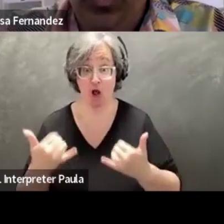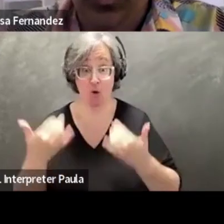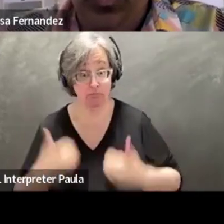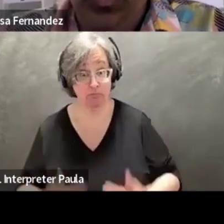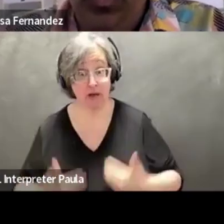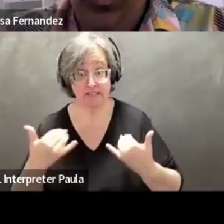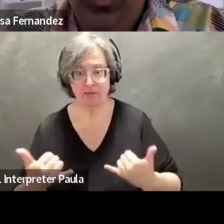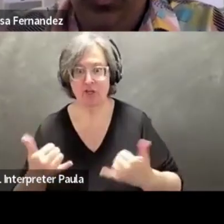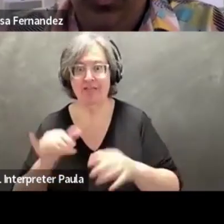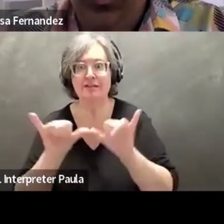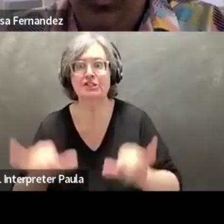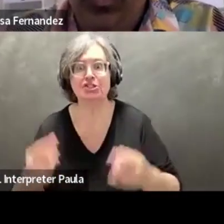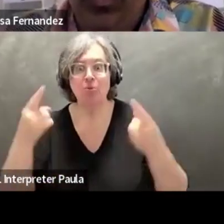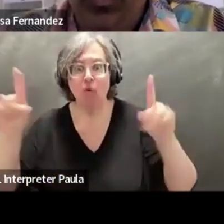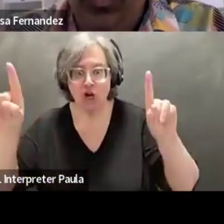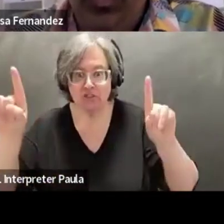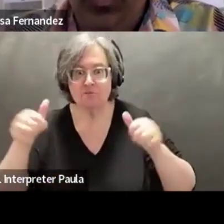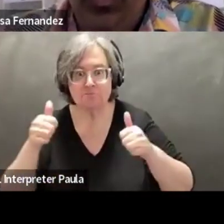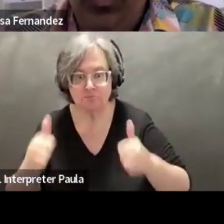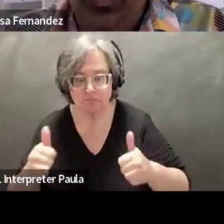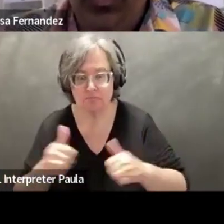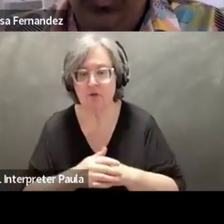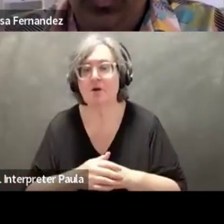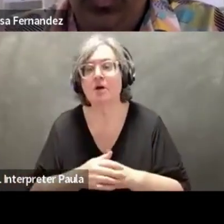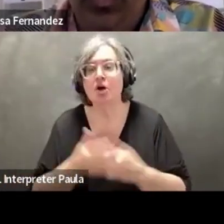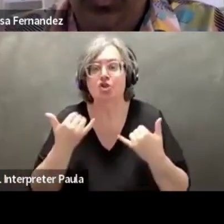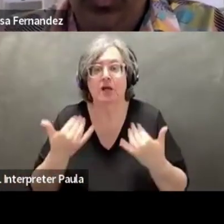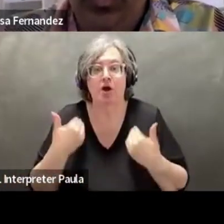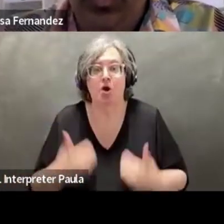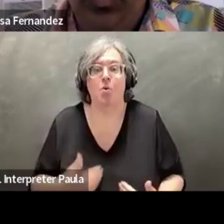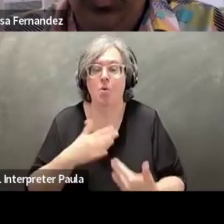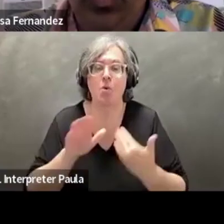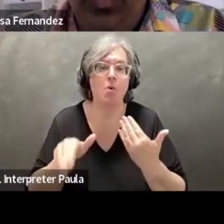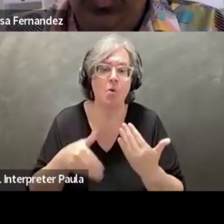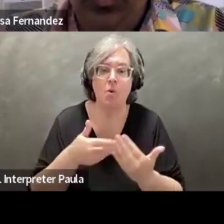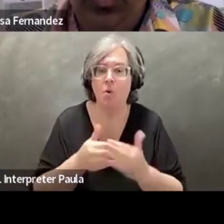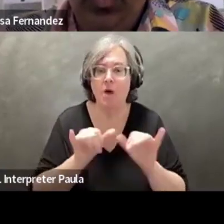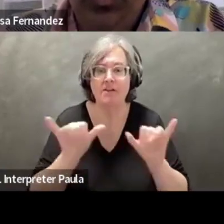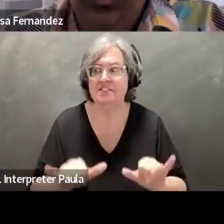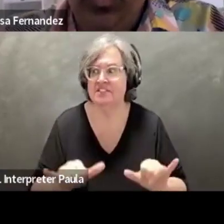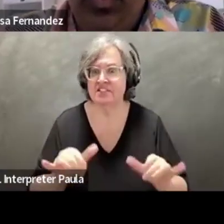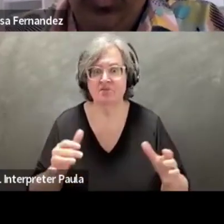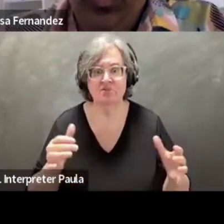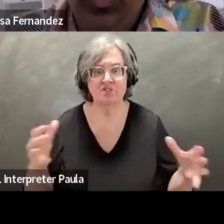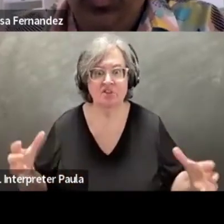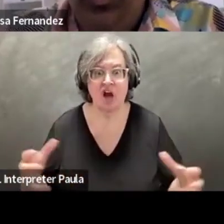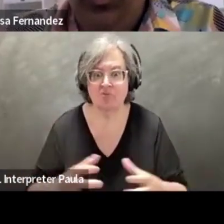system works. So this version is when all of the you know, the systems come together and they talk to each other and to help